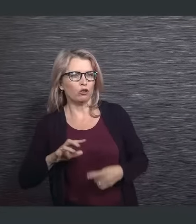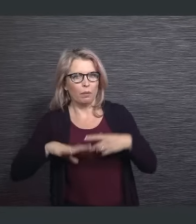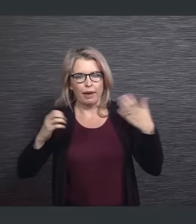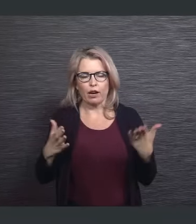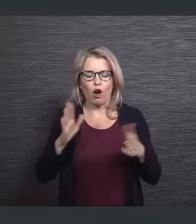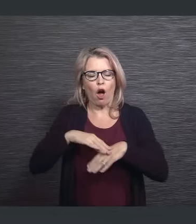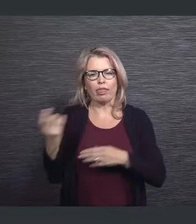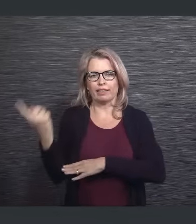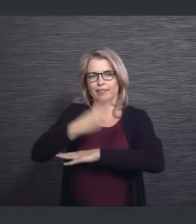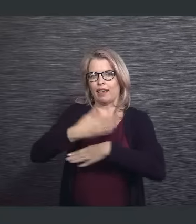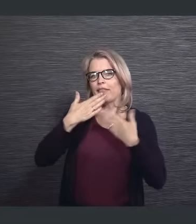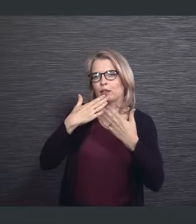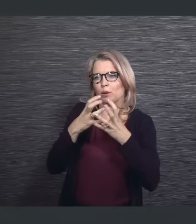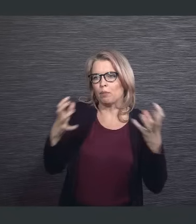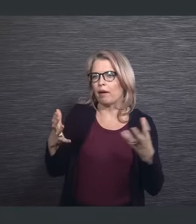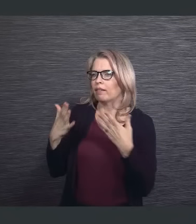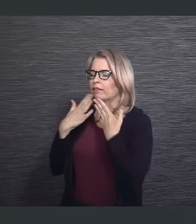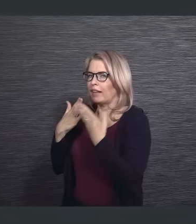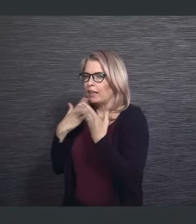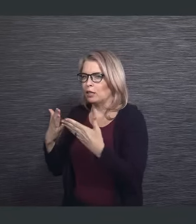Thank you so much. Thank you for coming, Cristiano. Thank you.